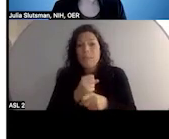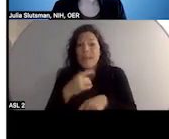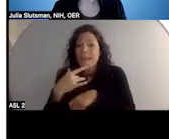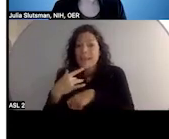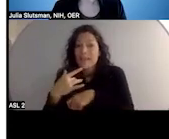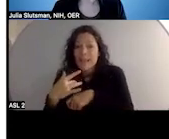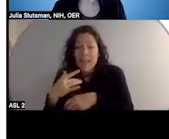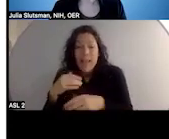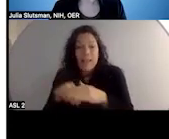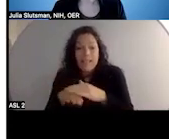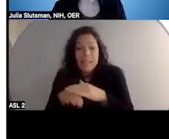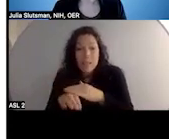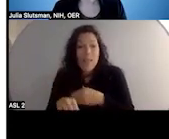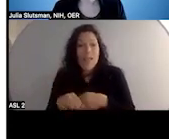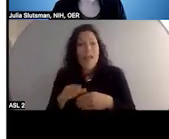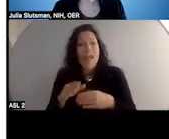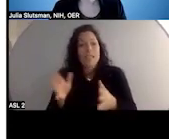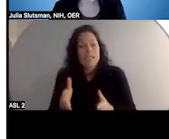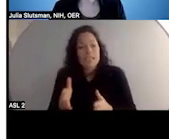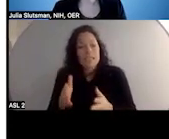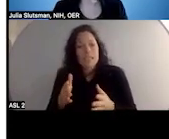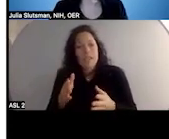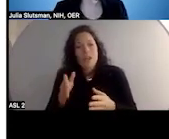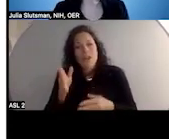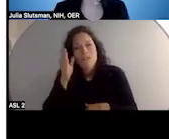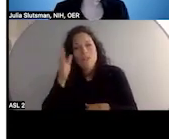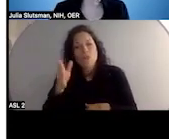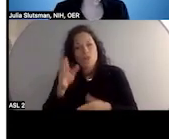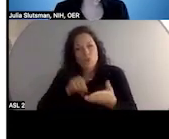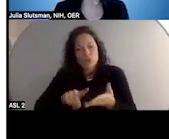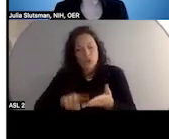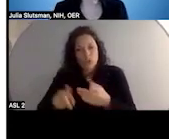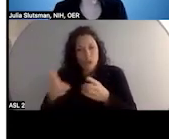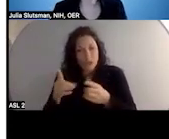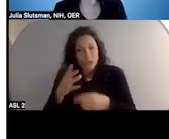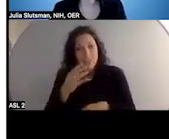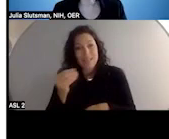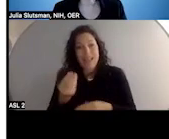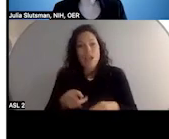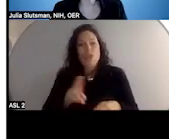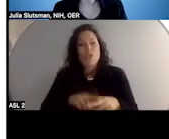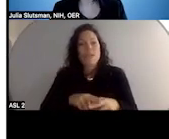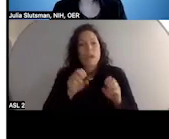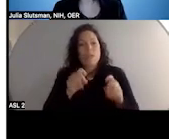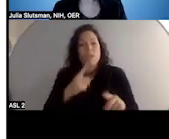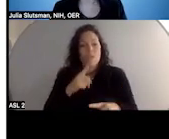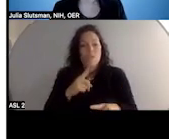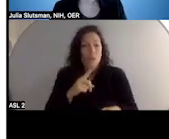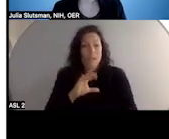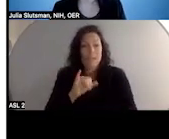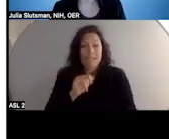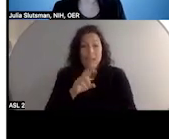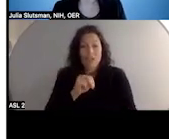to accelerate future research directions and increasing opportunities for citation and collaboration. The second broad goal of data